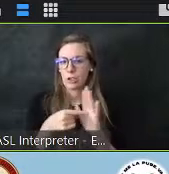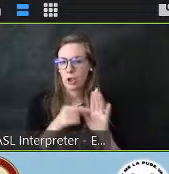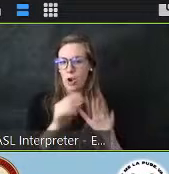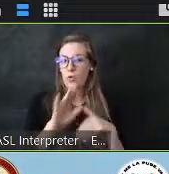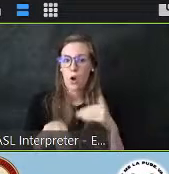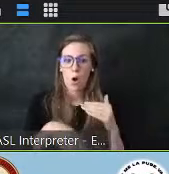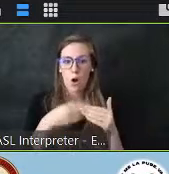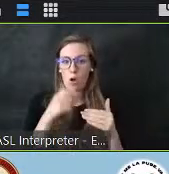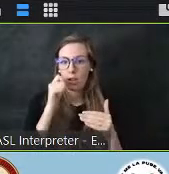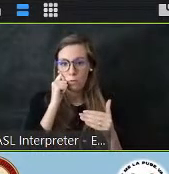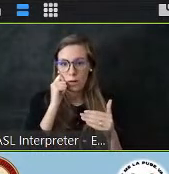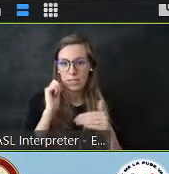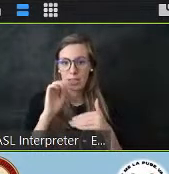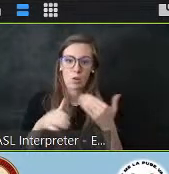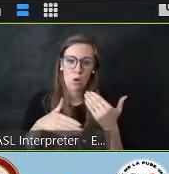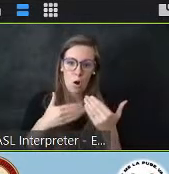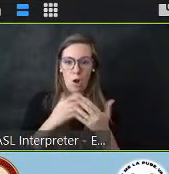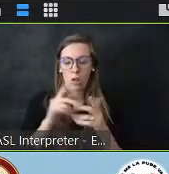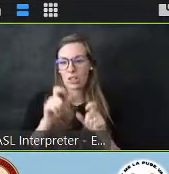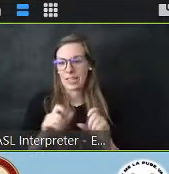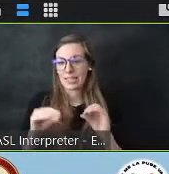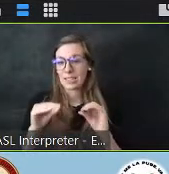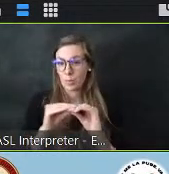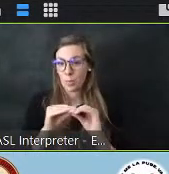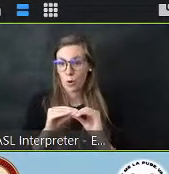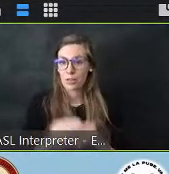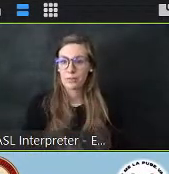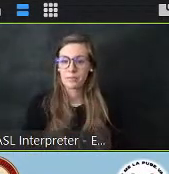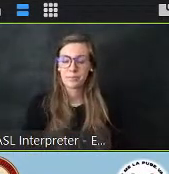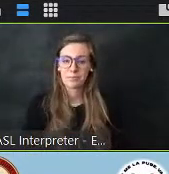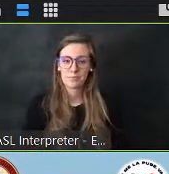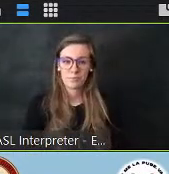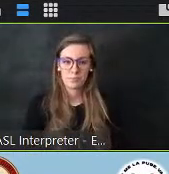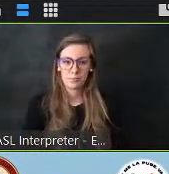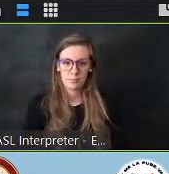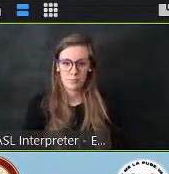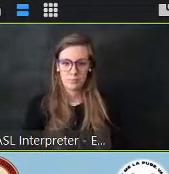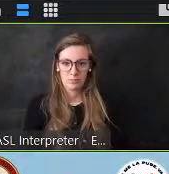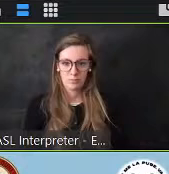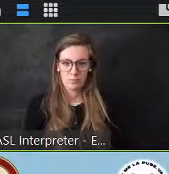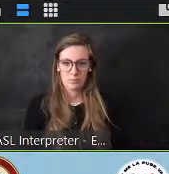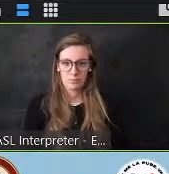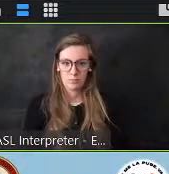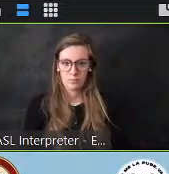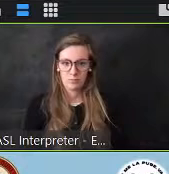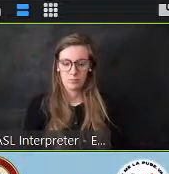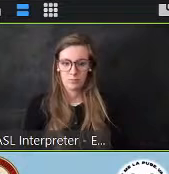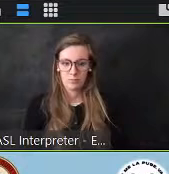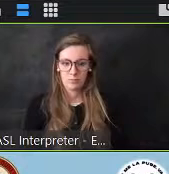different geographic or is that most men and